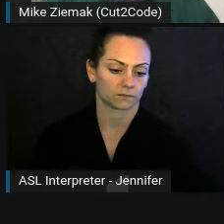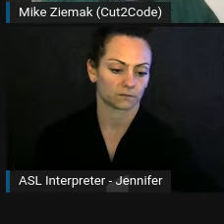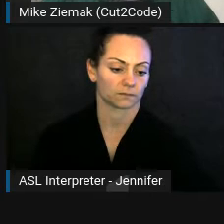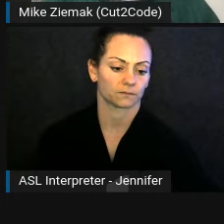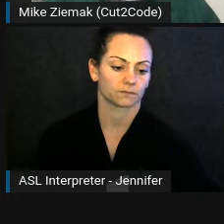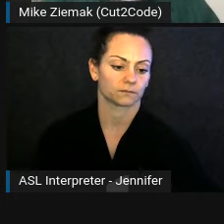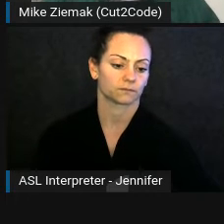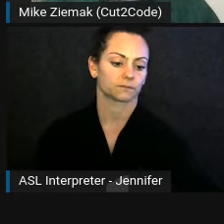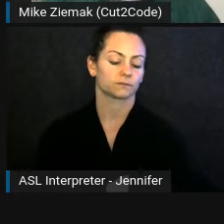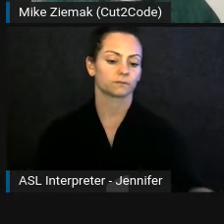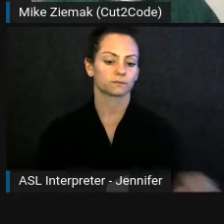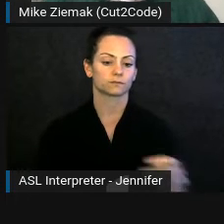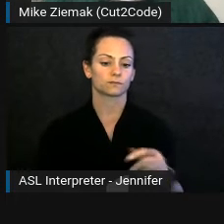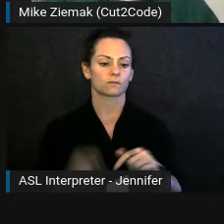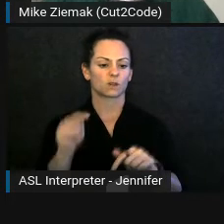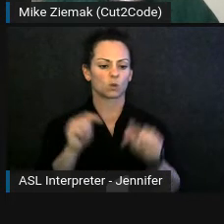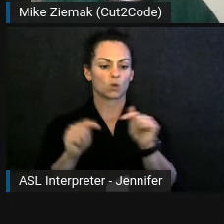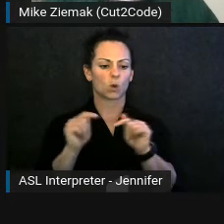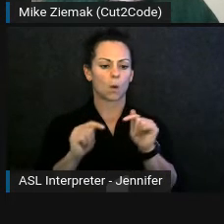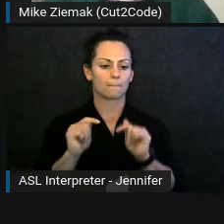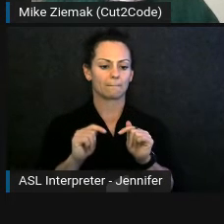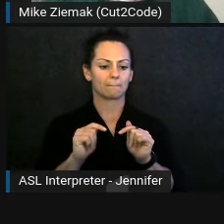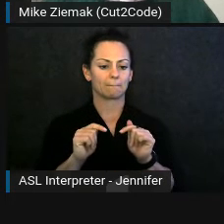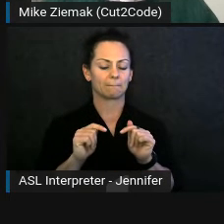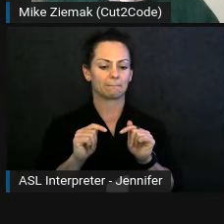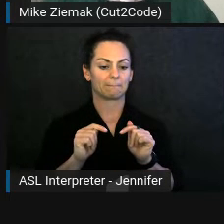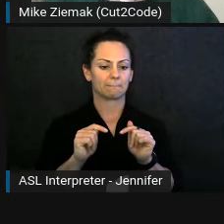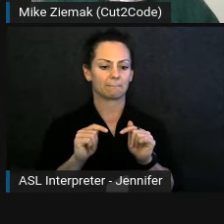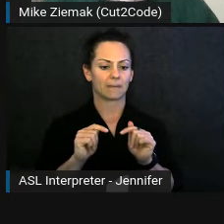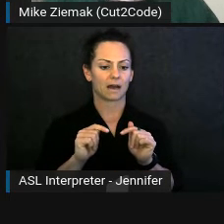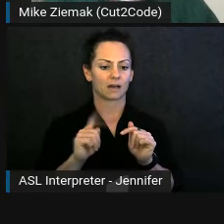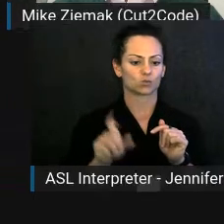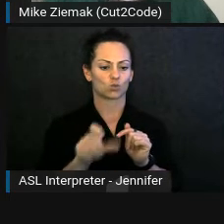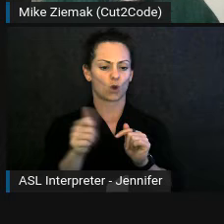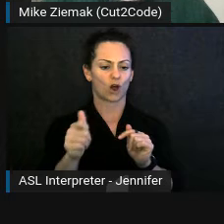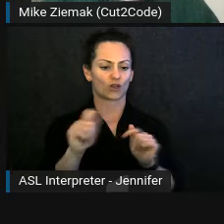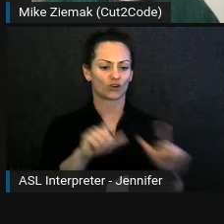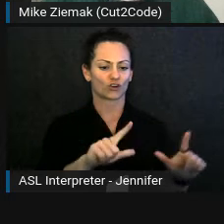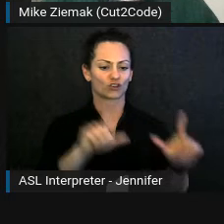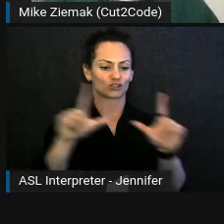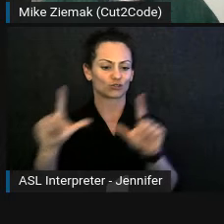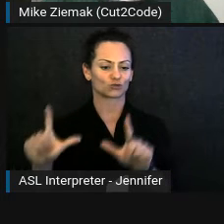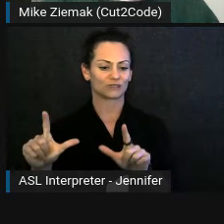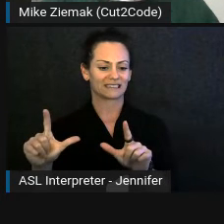Thank you.